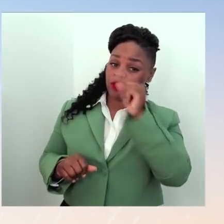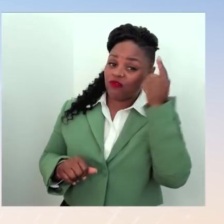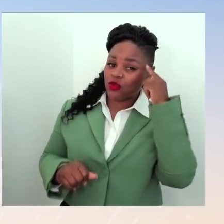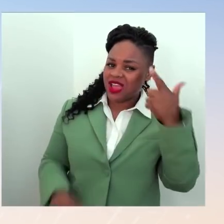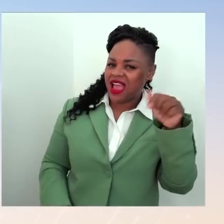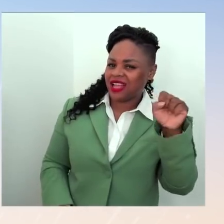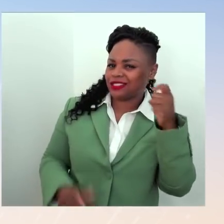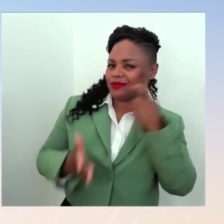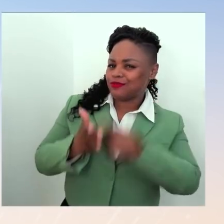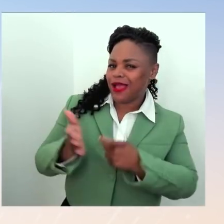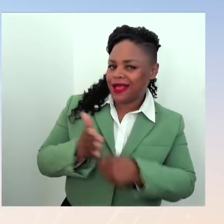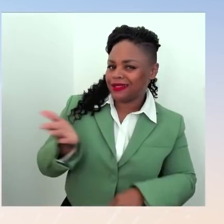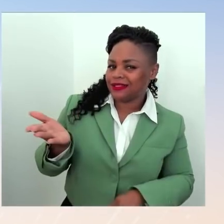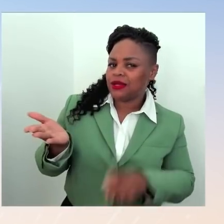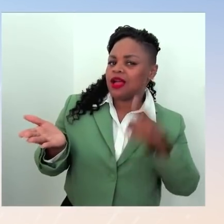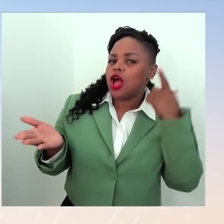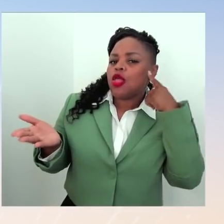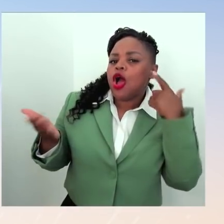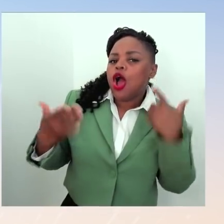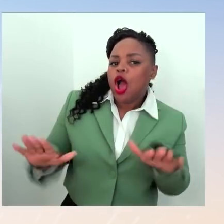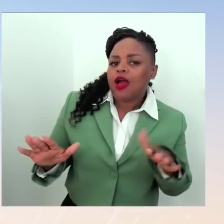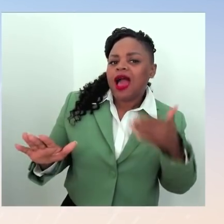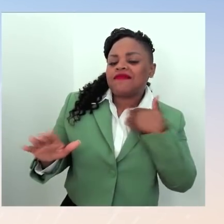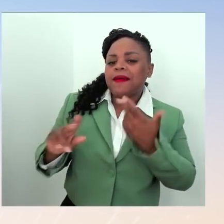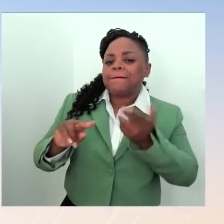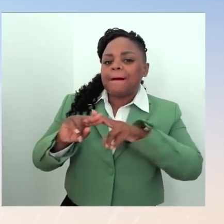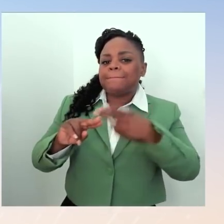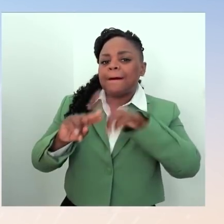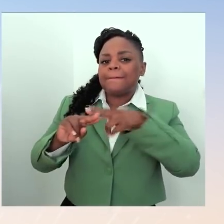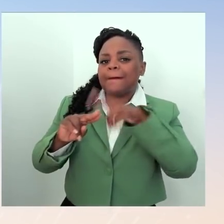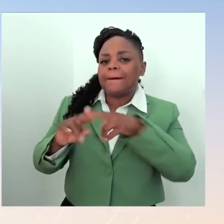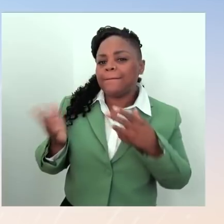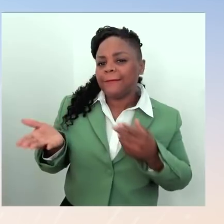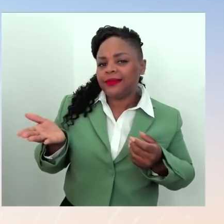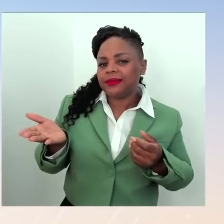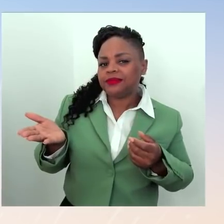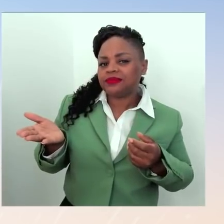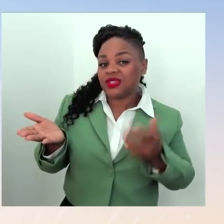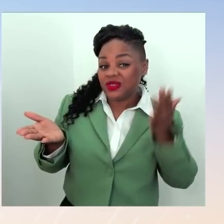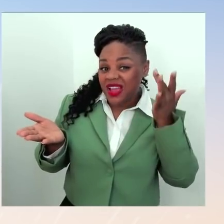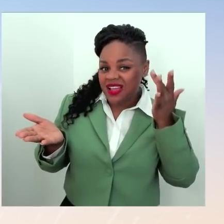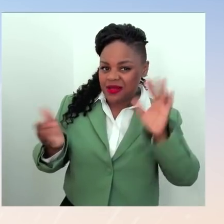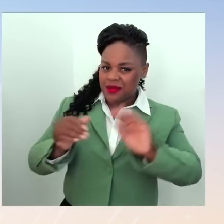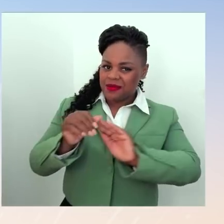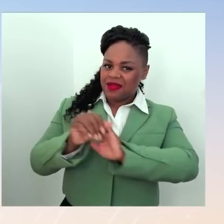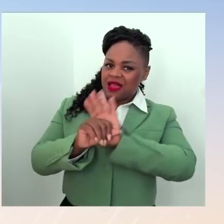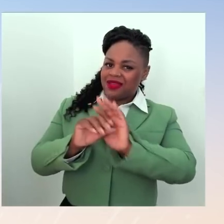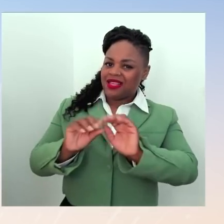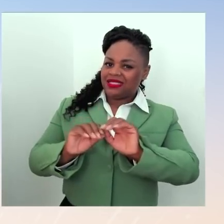because of post-pandemic supply chain issues? Ms. Psaki: Well, I think there's no question that,